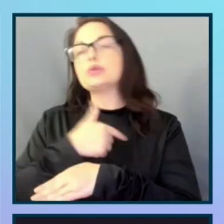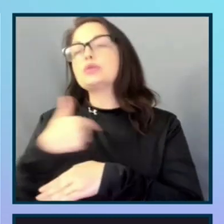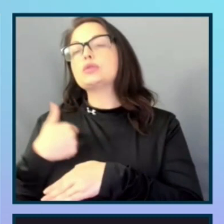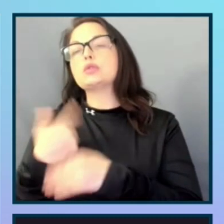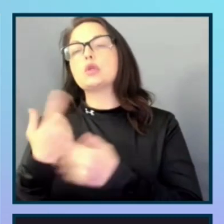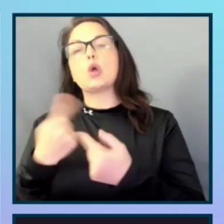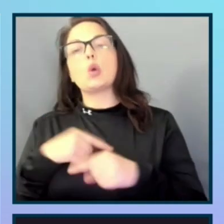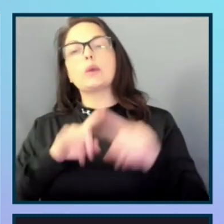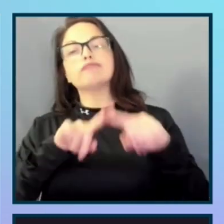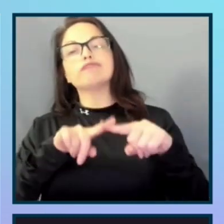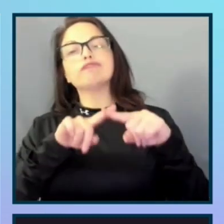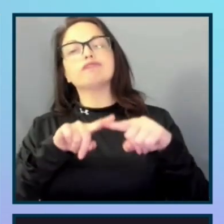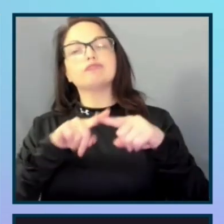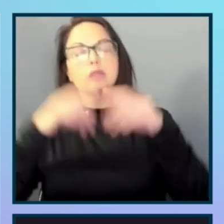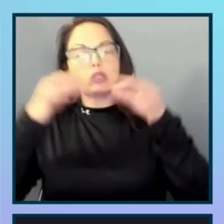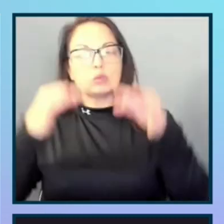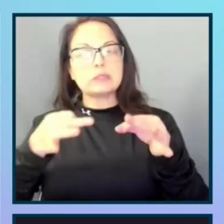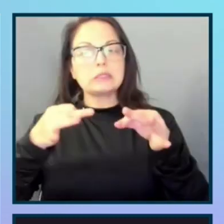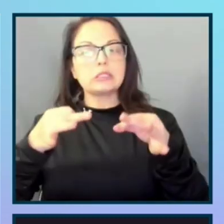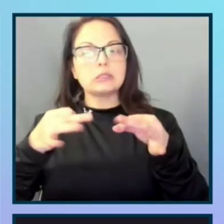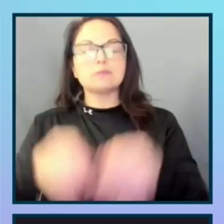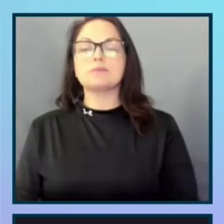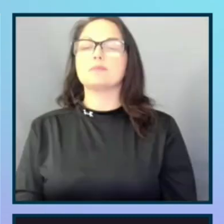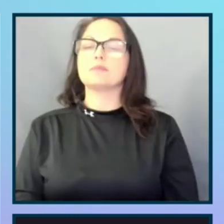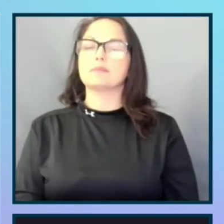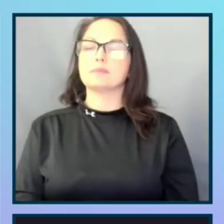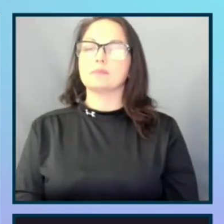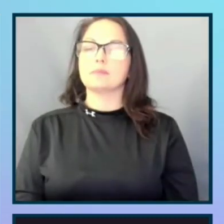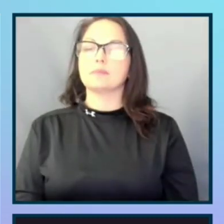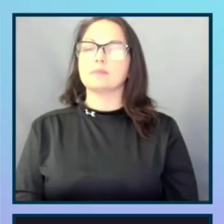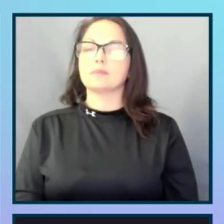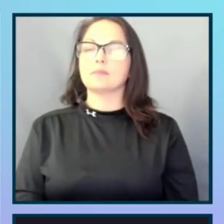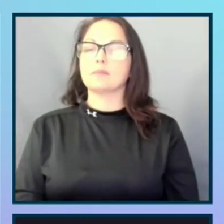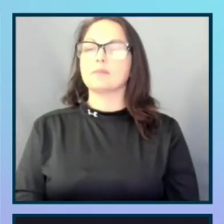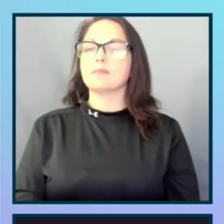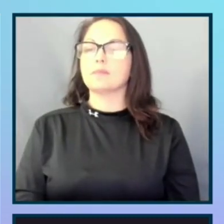And it can create what I like to refer to as kind of user mirages.